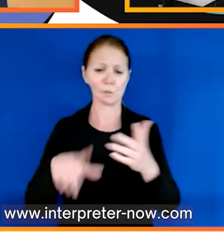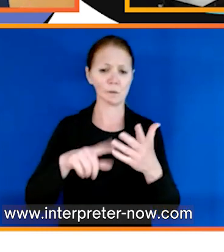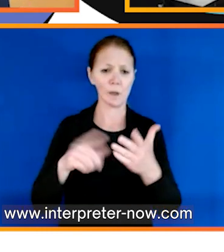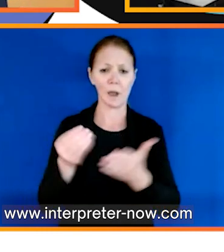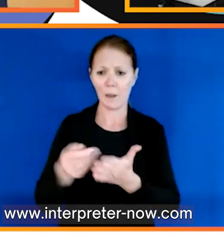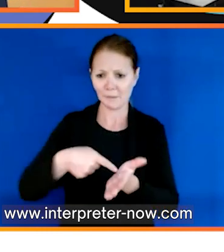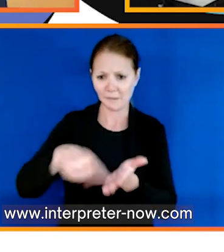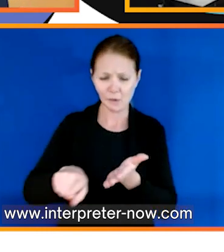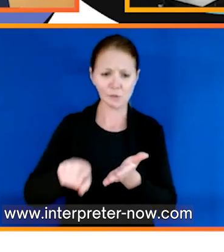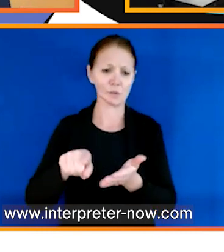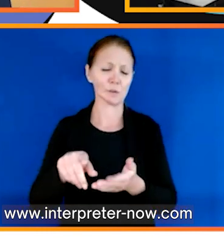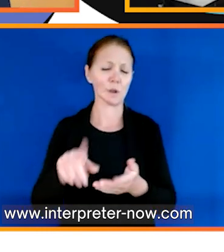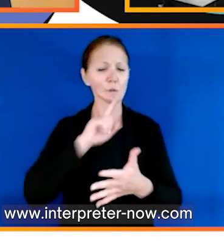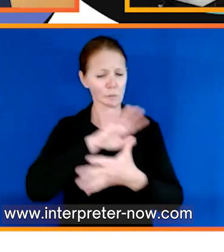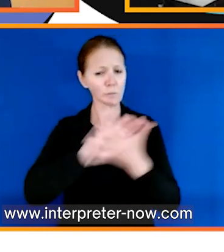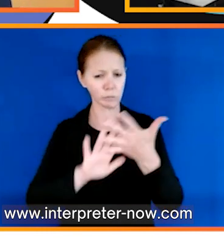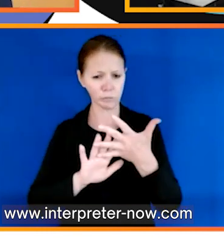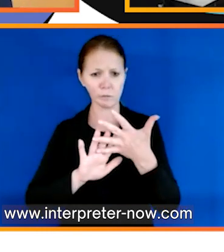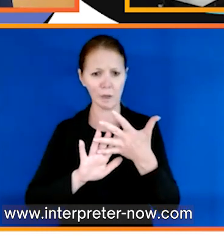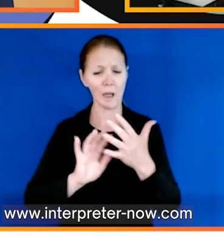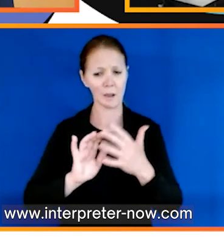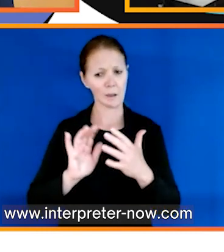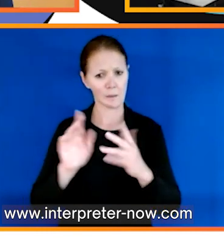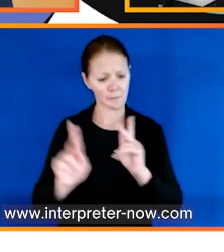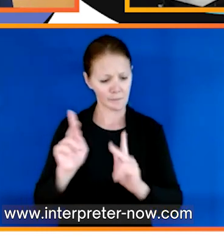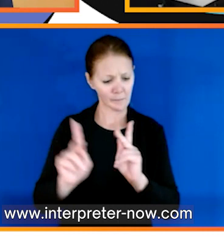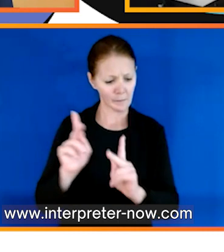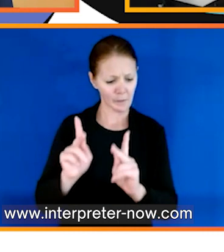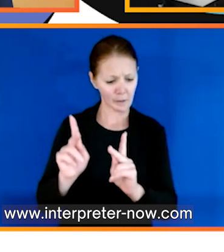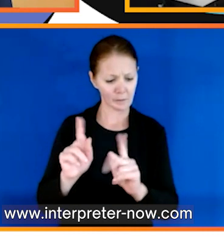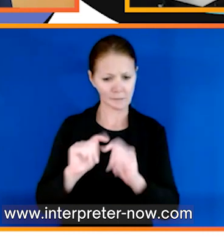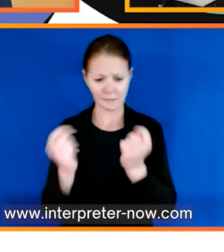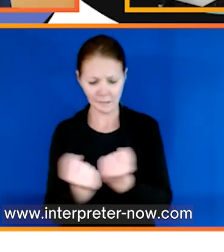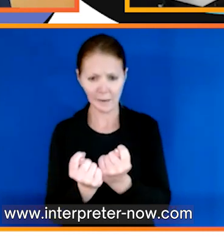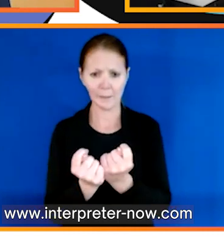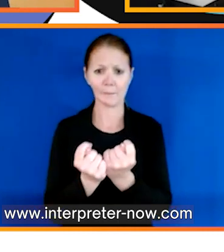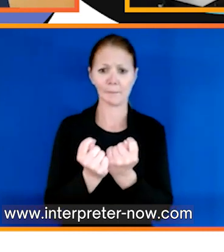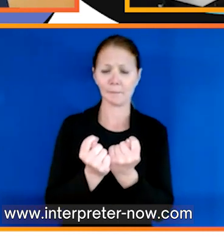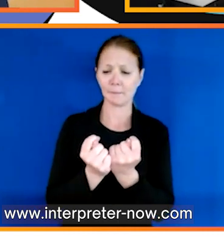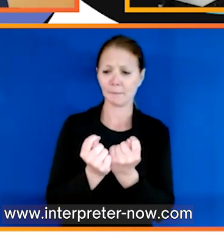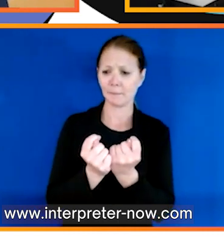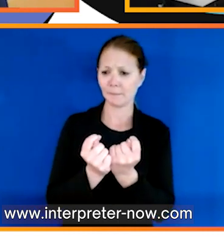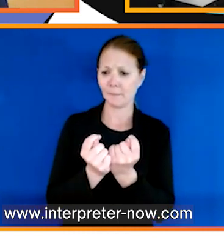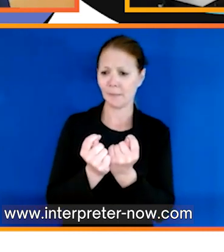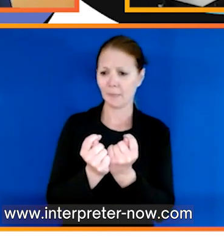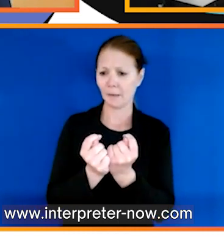Teams and people managers and people leaders don't necessarily know how to build an inclusive